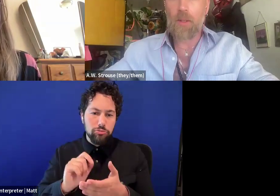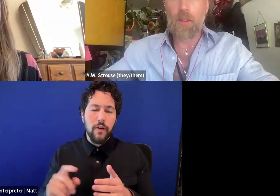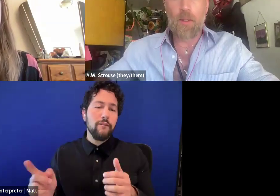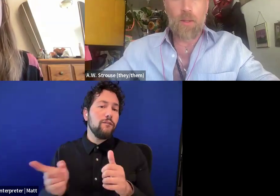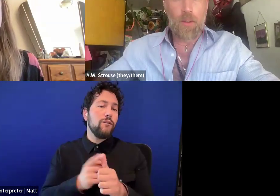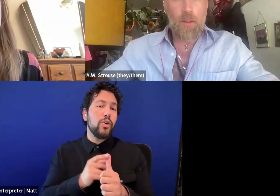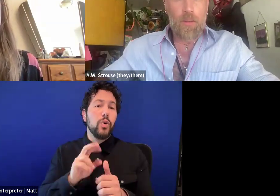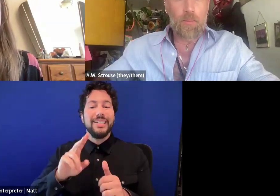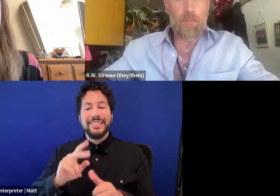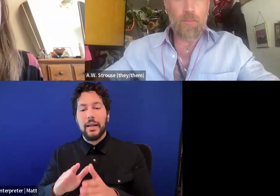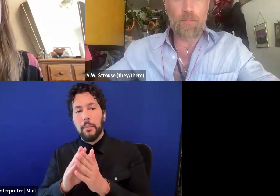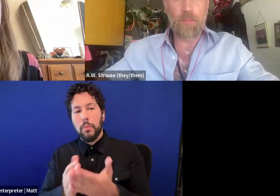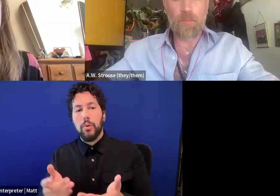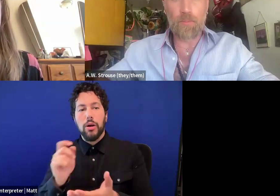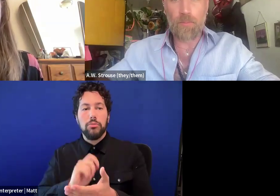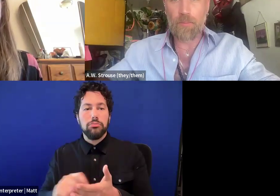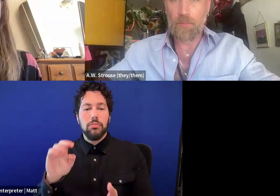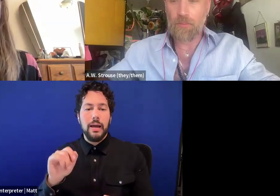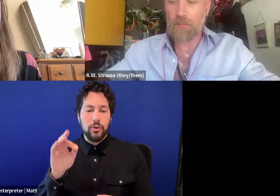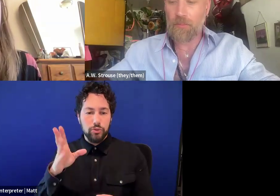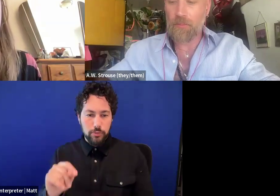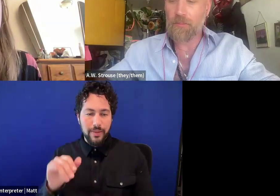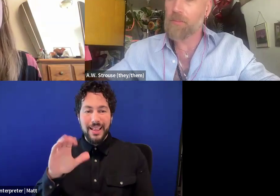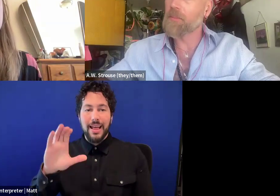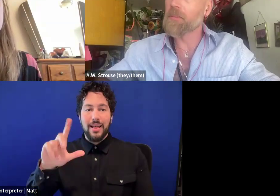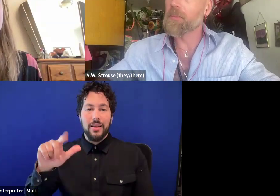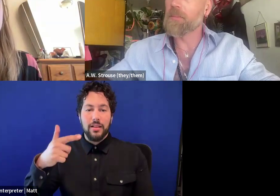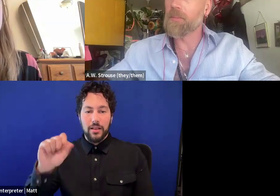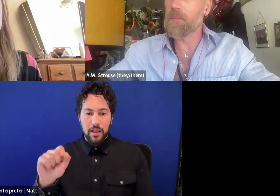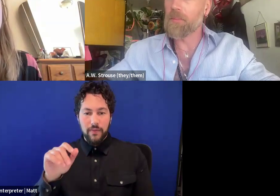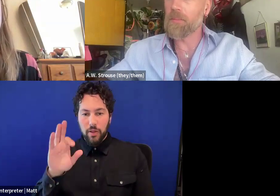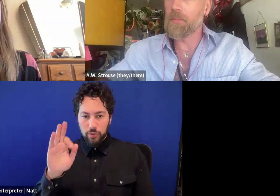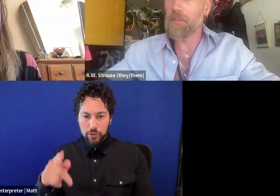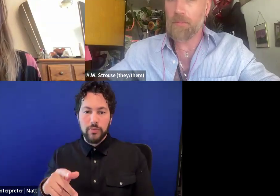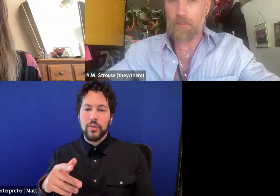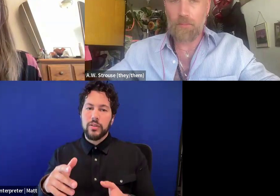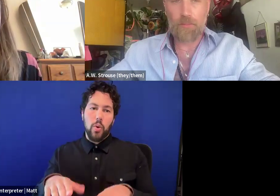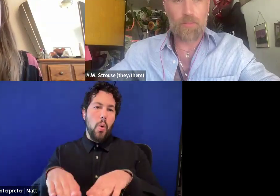The Clogs Fellowship is open to intellectuals contributing to the field of LGBTQ studies.